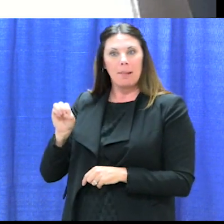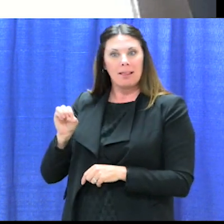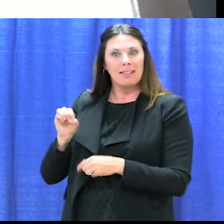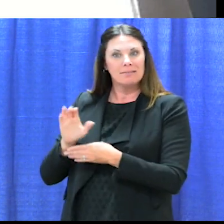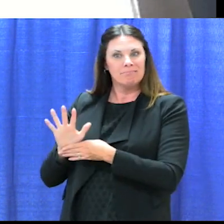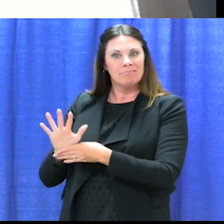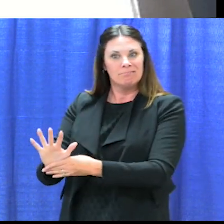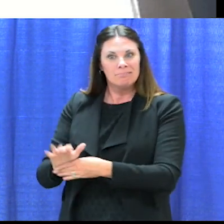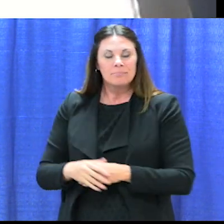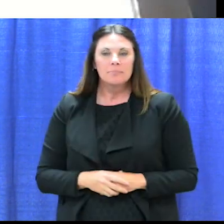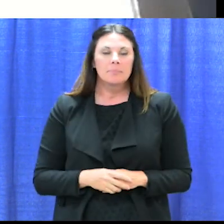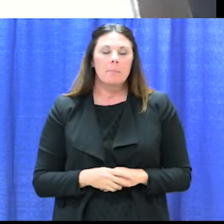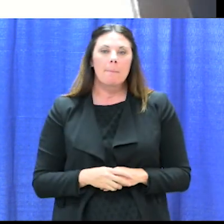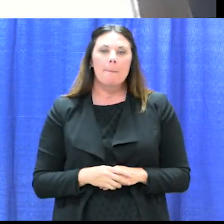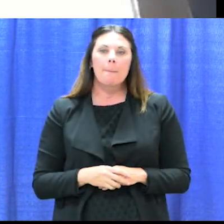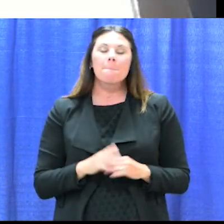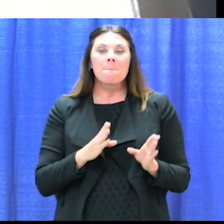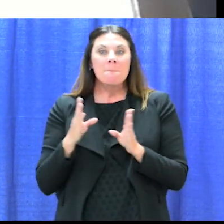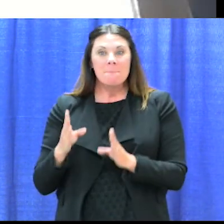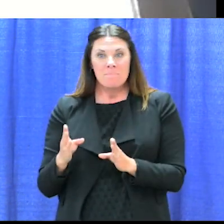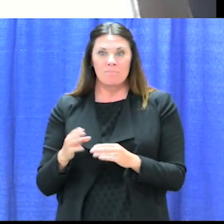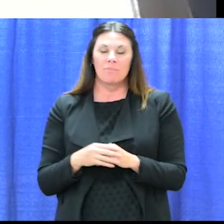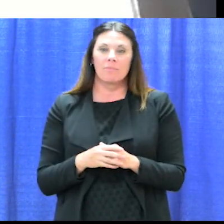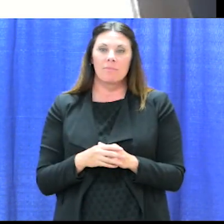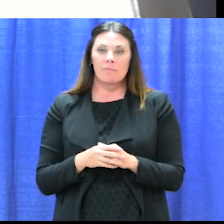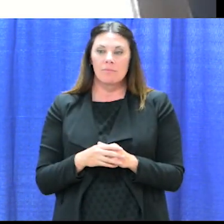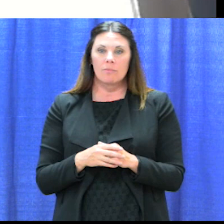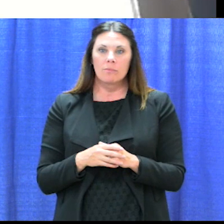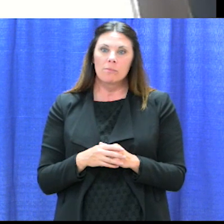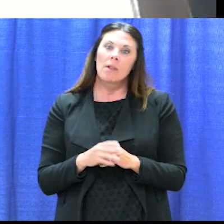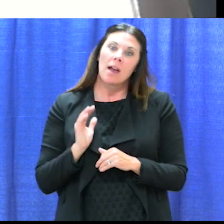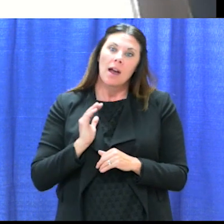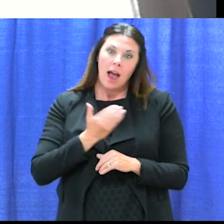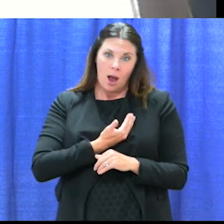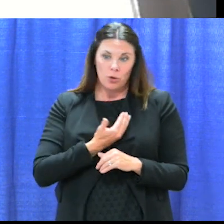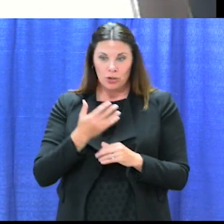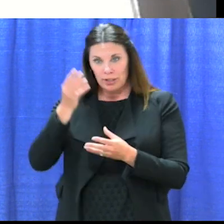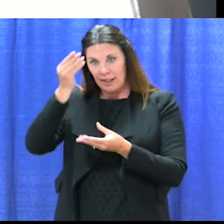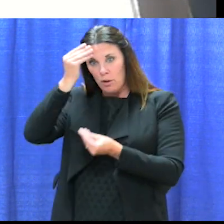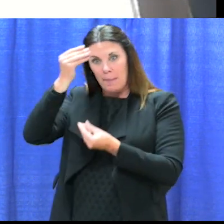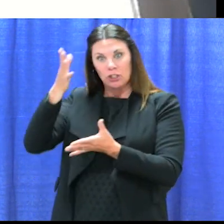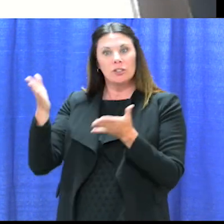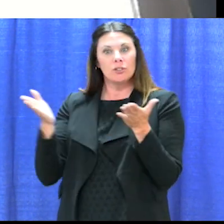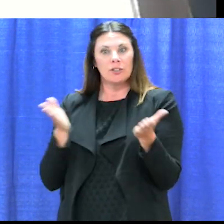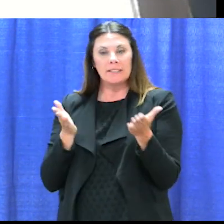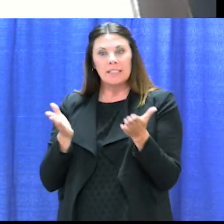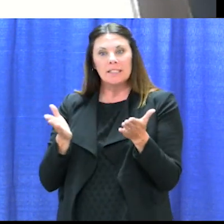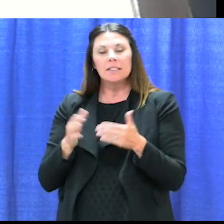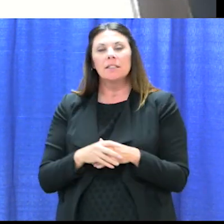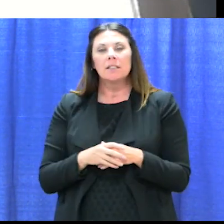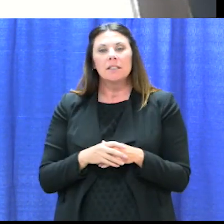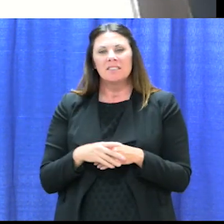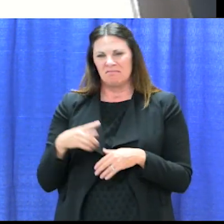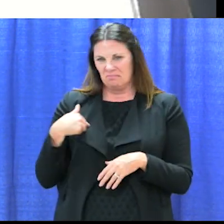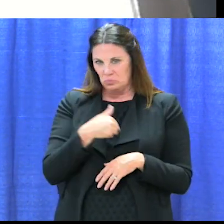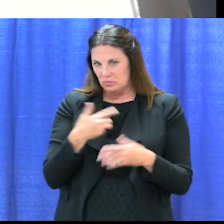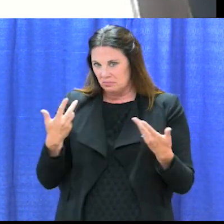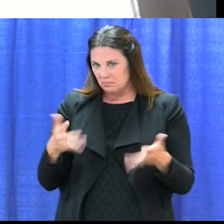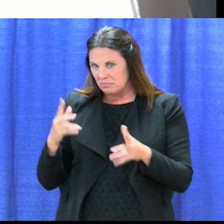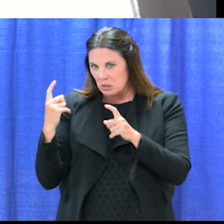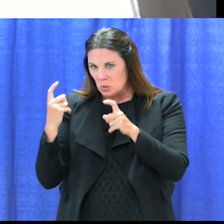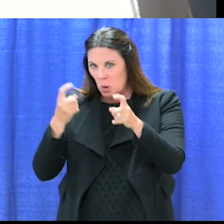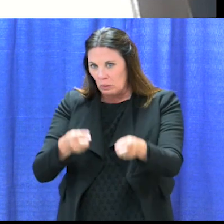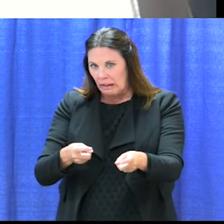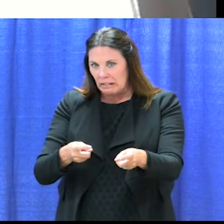We also as part of the information services have donated about a thousand slots for public